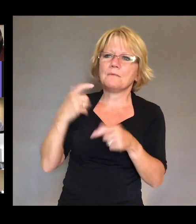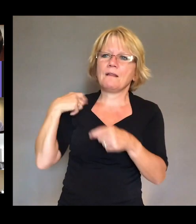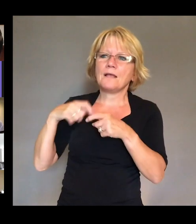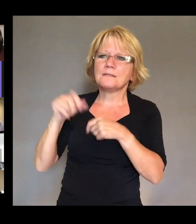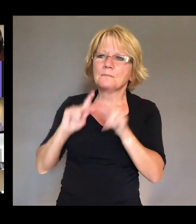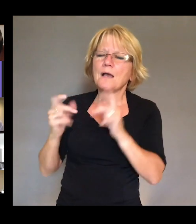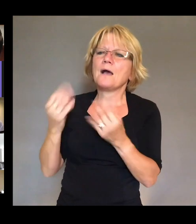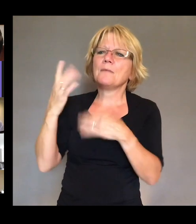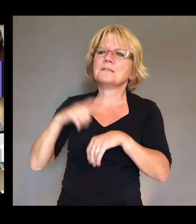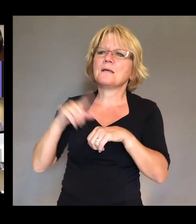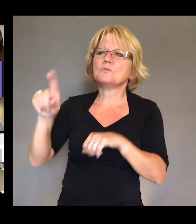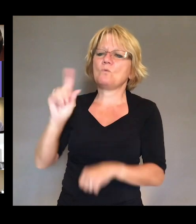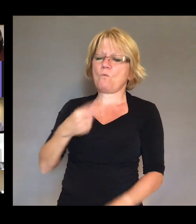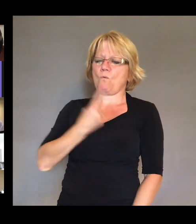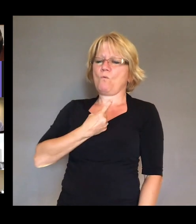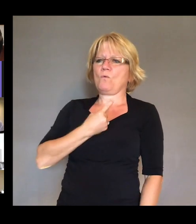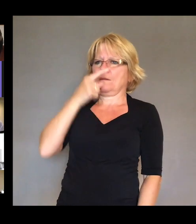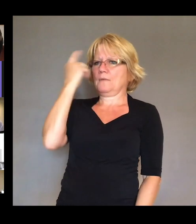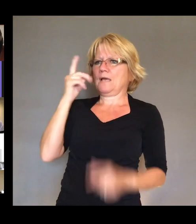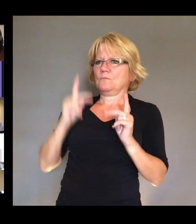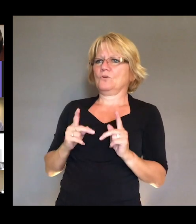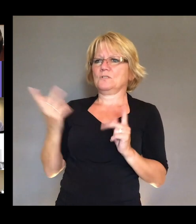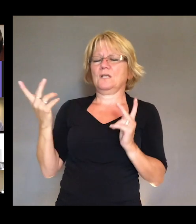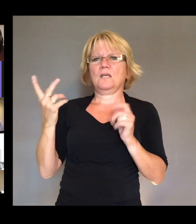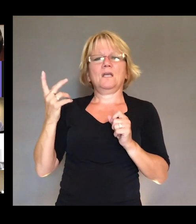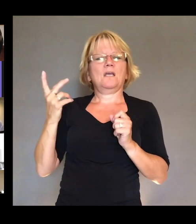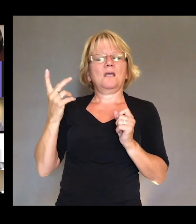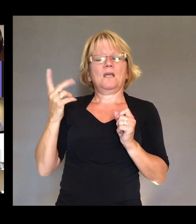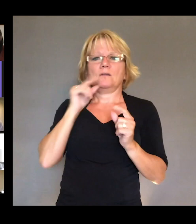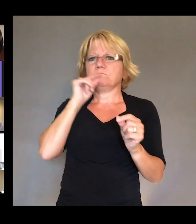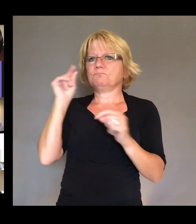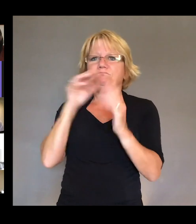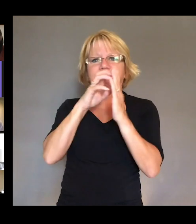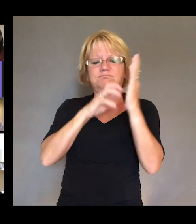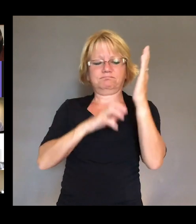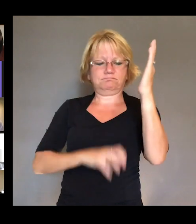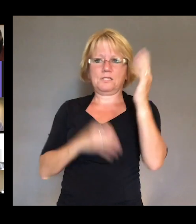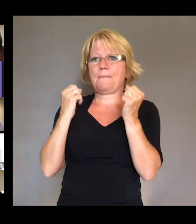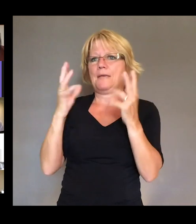How many times have you been the only black or brown person in the room? And it went crazy because every time,